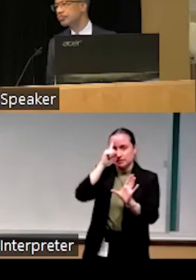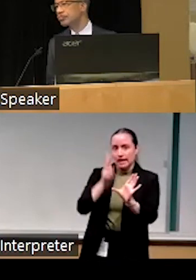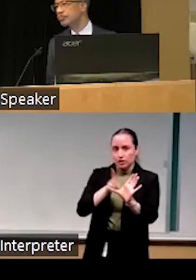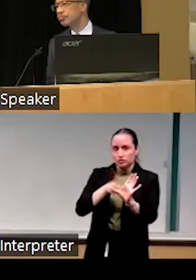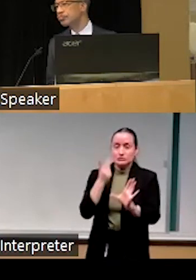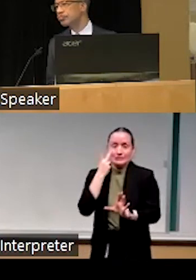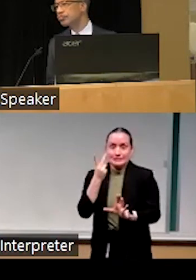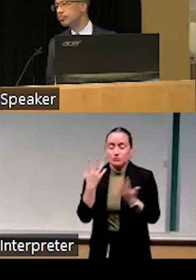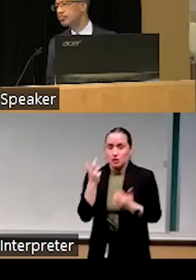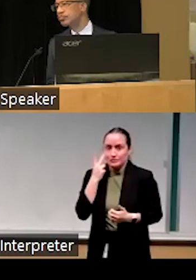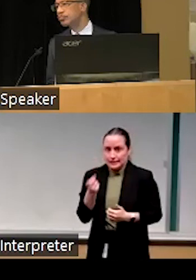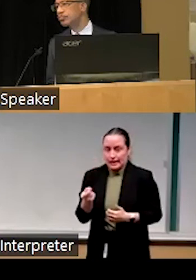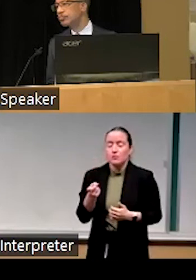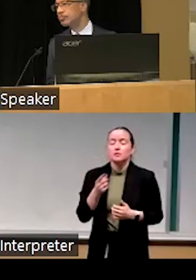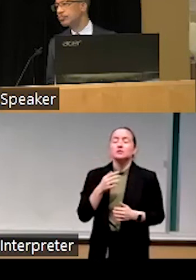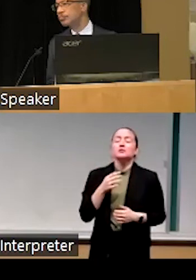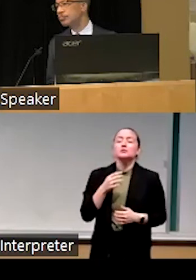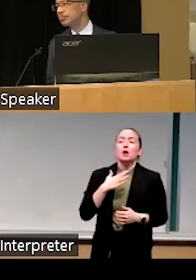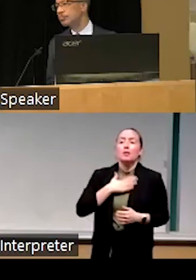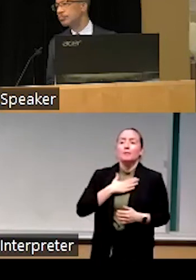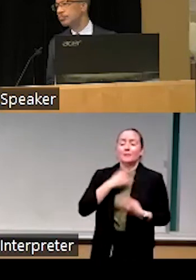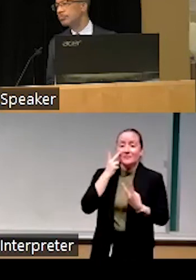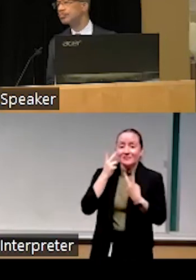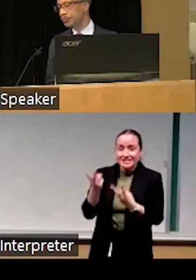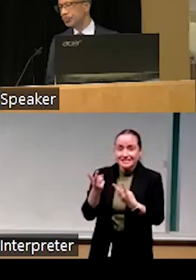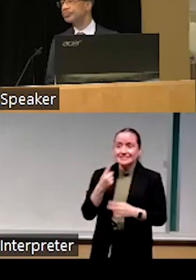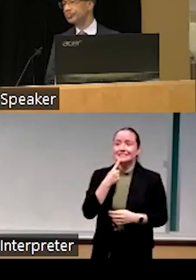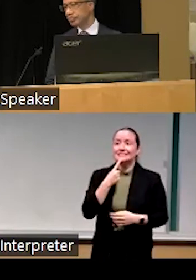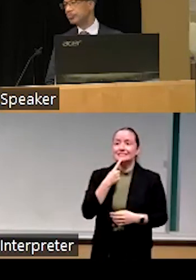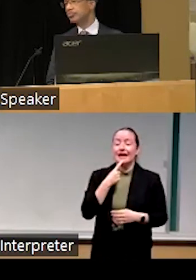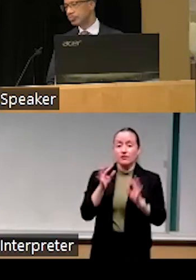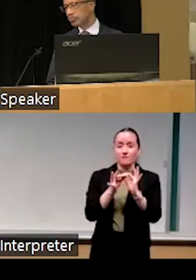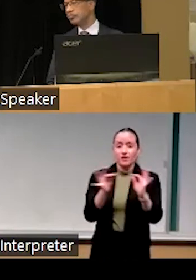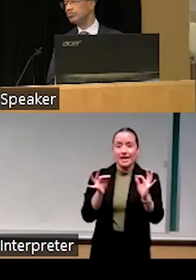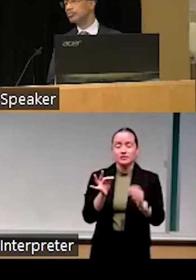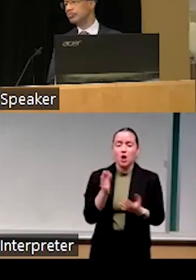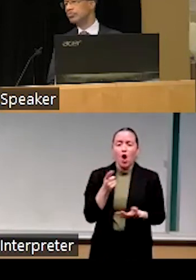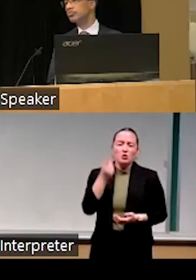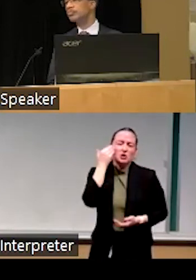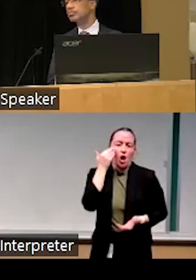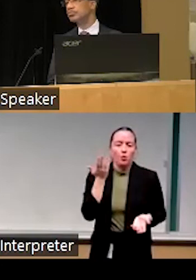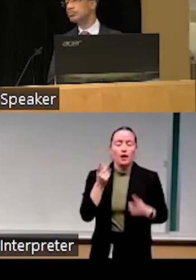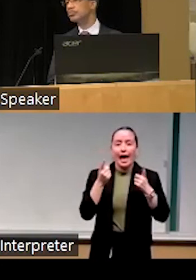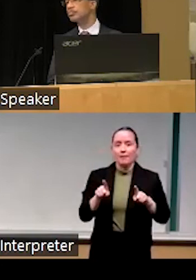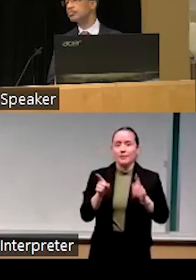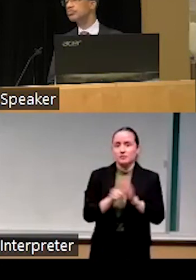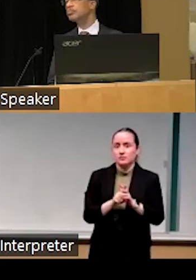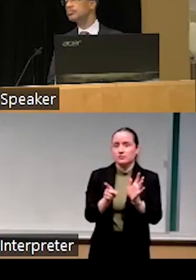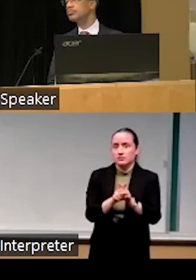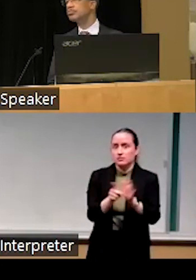in my visit a lot the phrase well you know came up so many times and it sometimes I find that that's